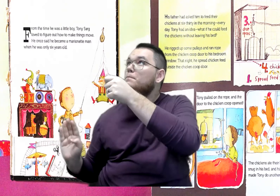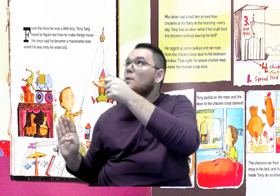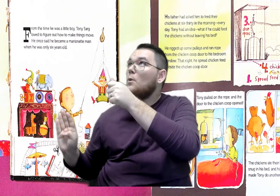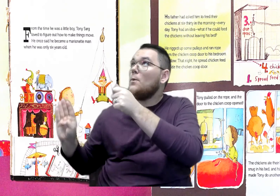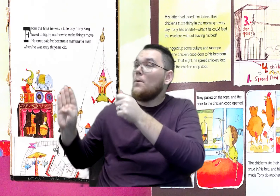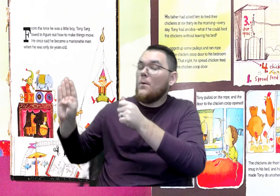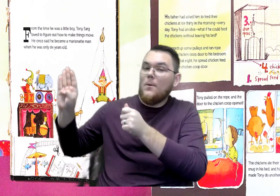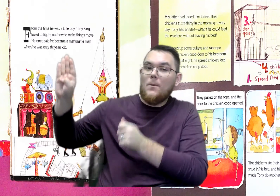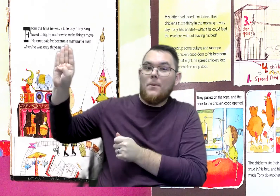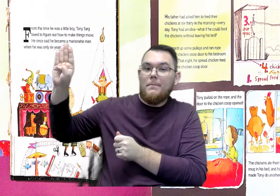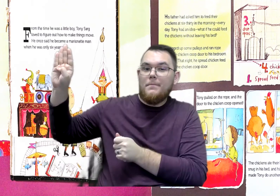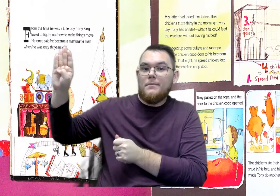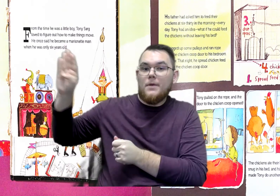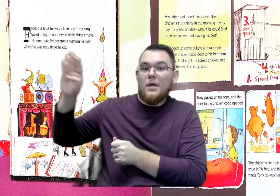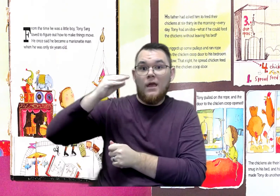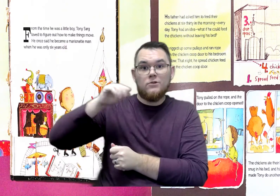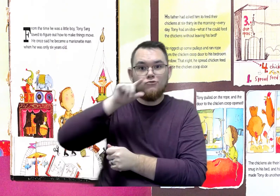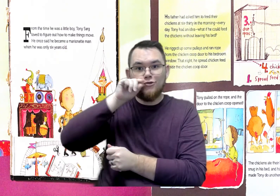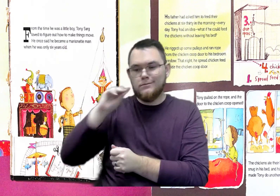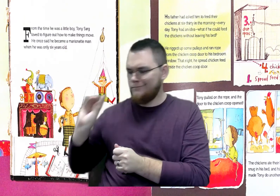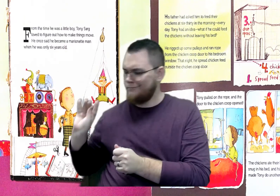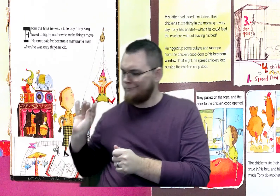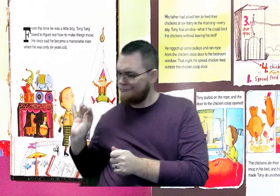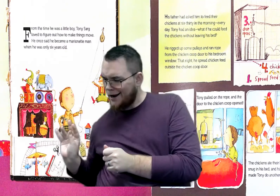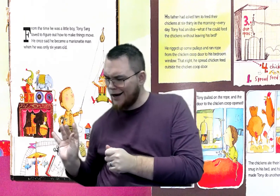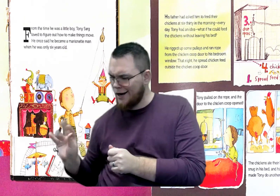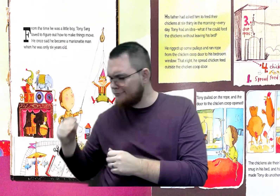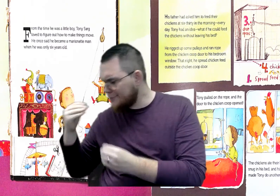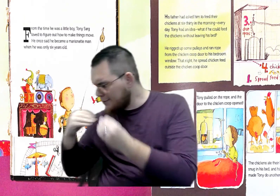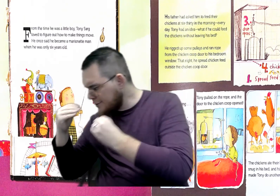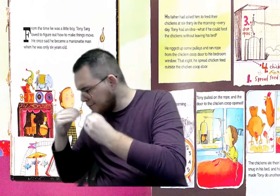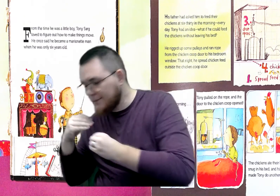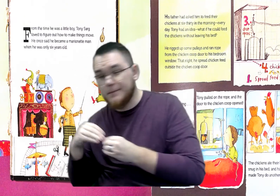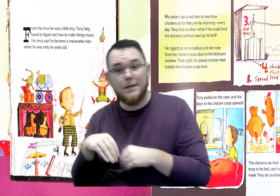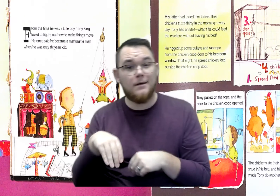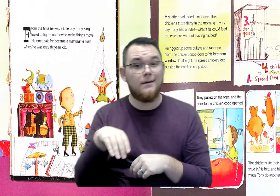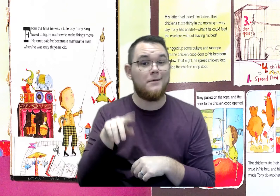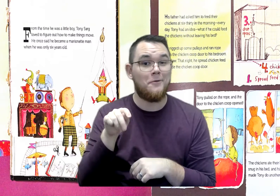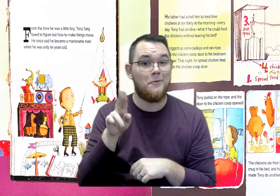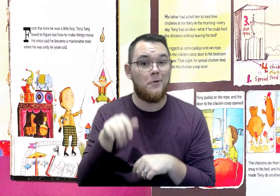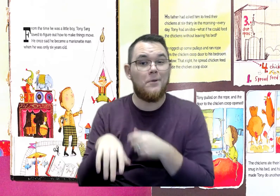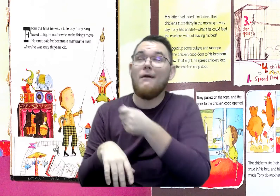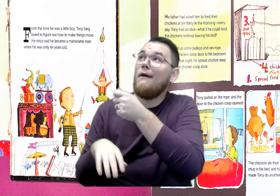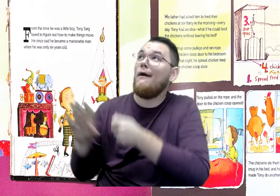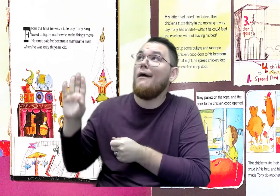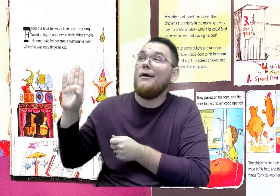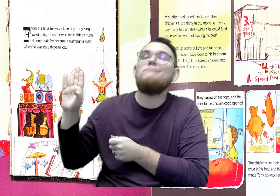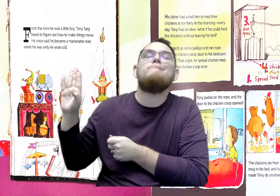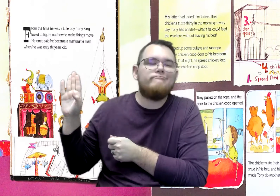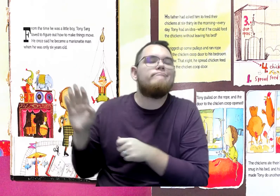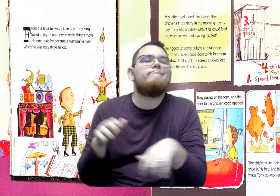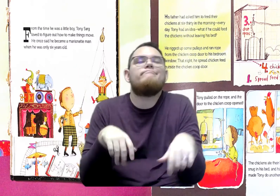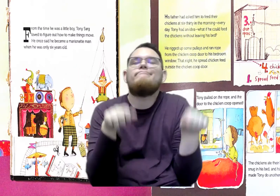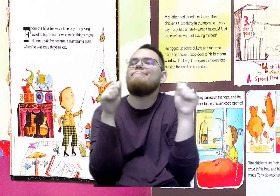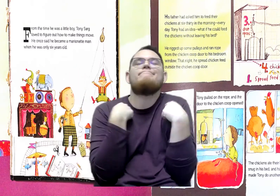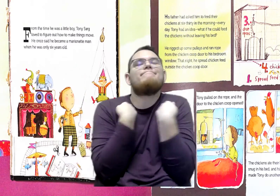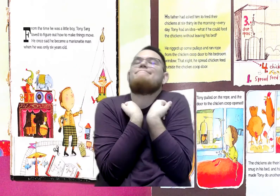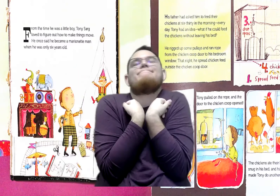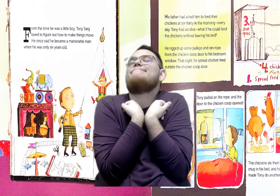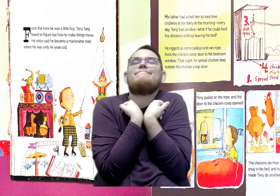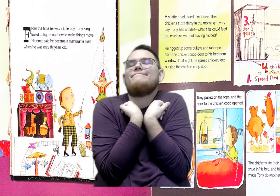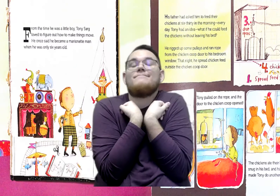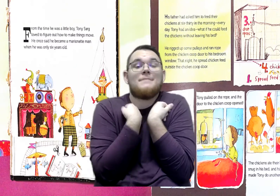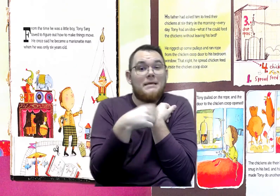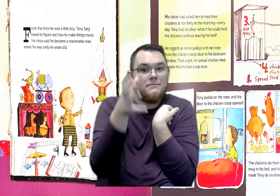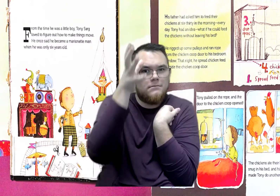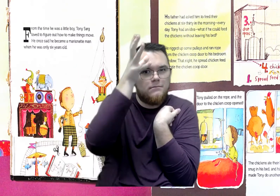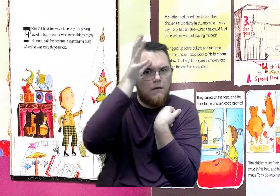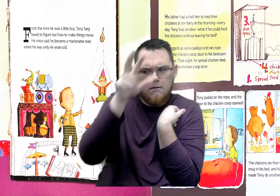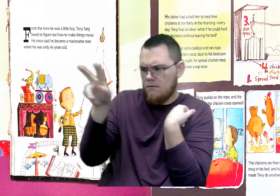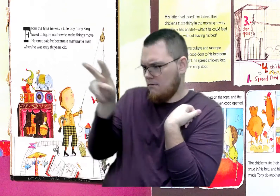The chickens ate their breakfast, Tony stayed snug in his bed, and his dad, so impressed,